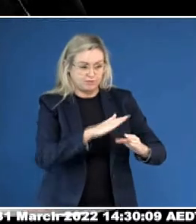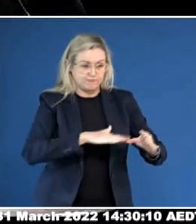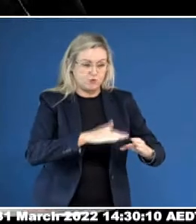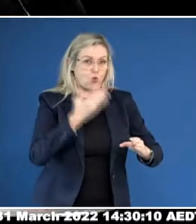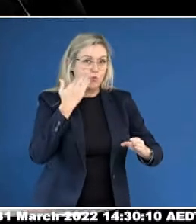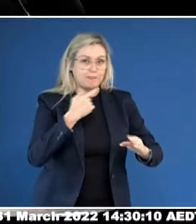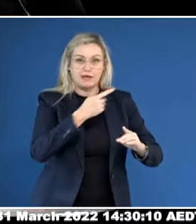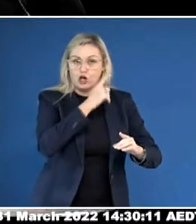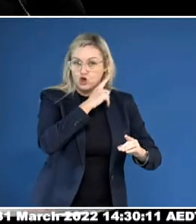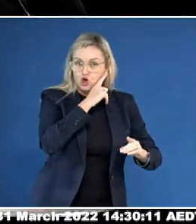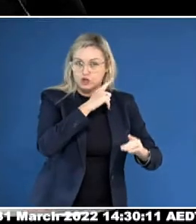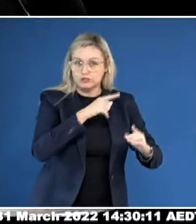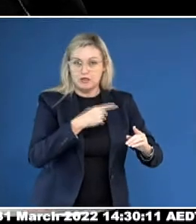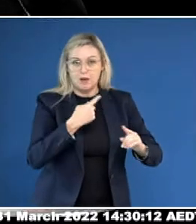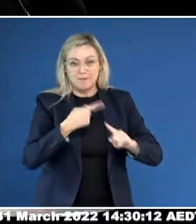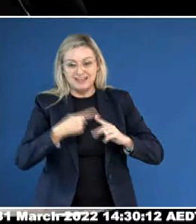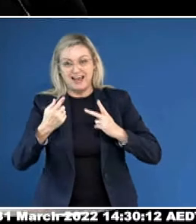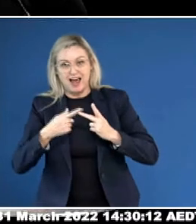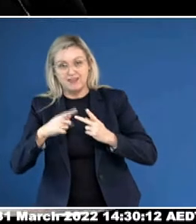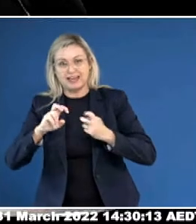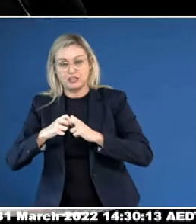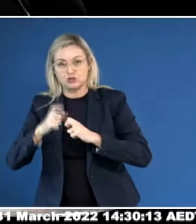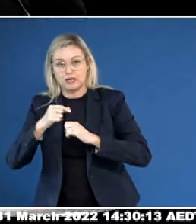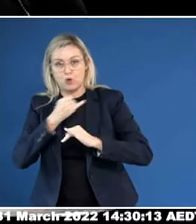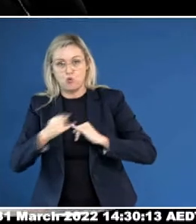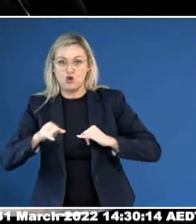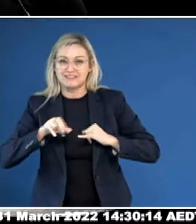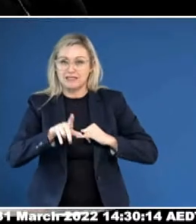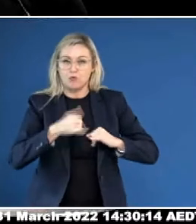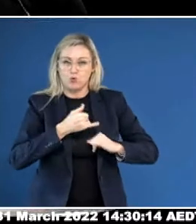For example, again, specific forms of violence that First Nations women with